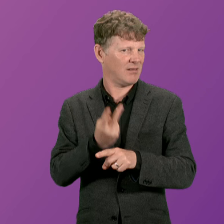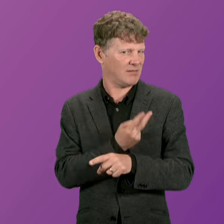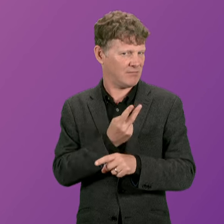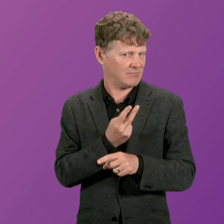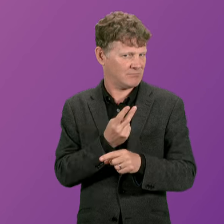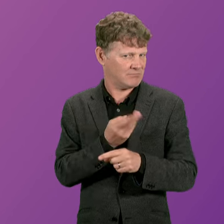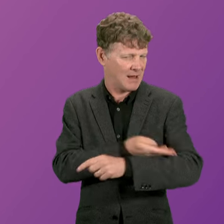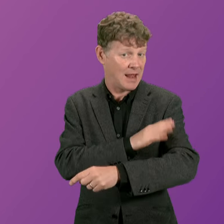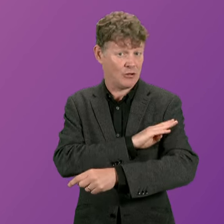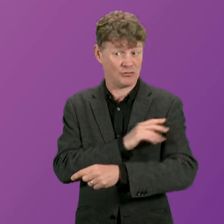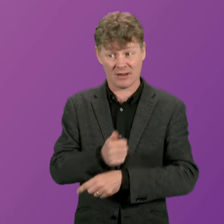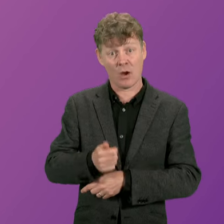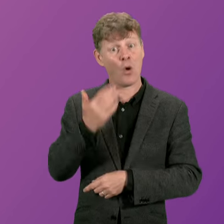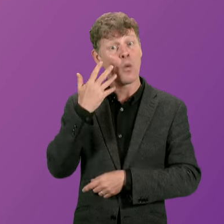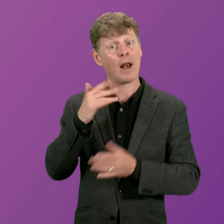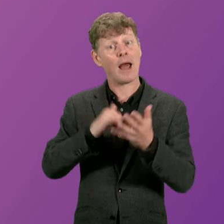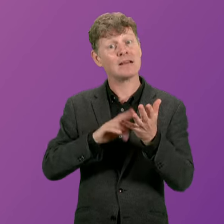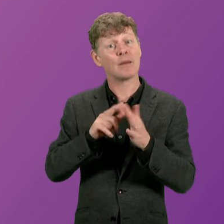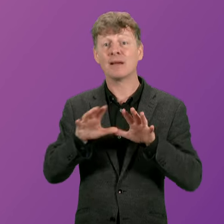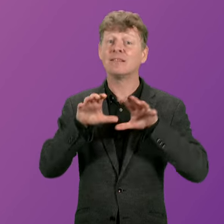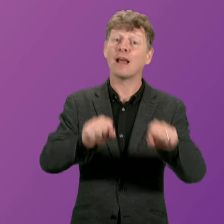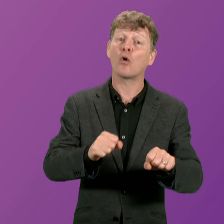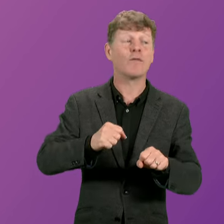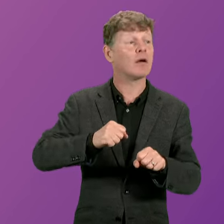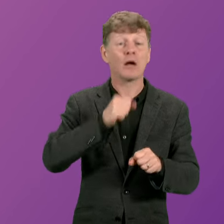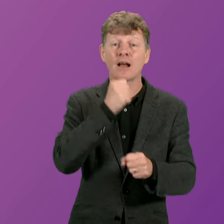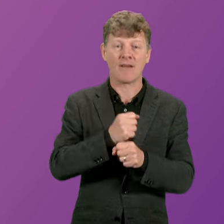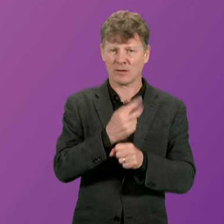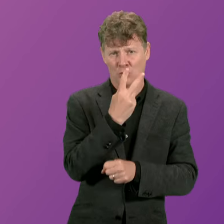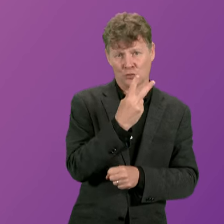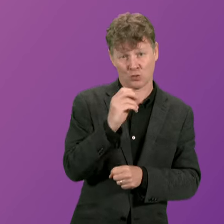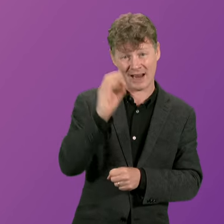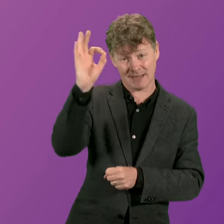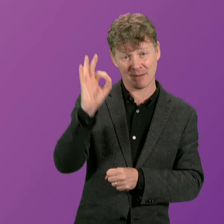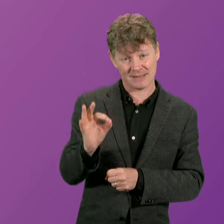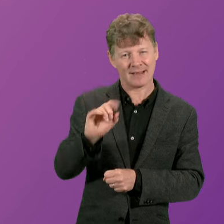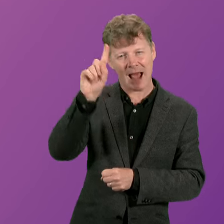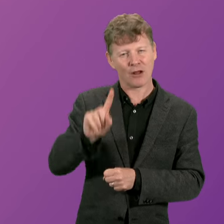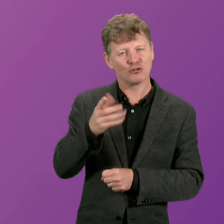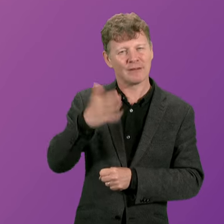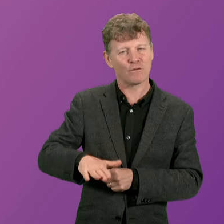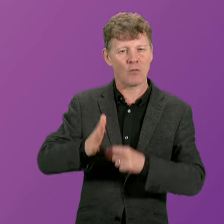around 20 per cent of Scotland’s electricity consumption came from renewable sources, but that